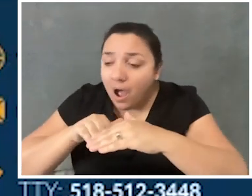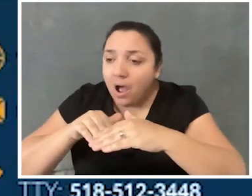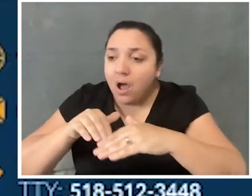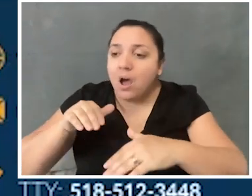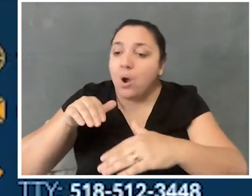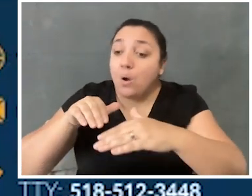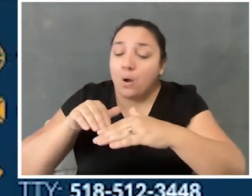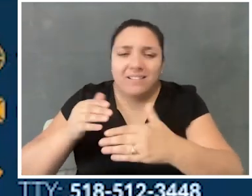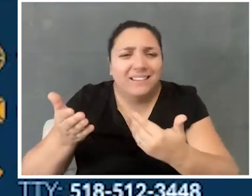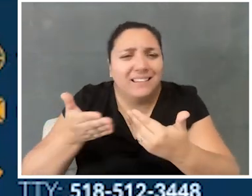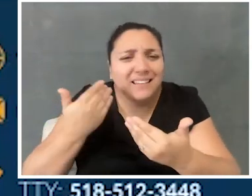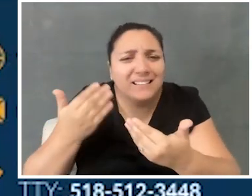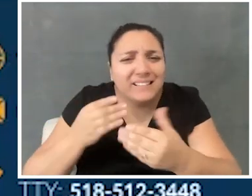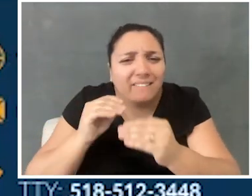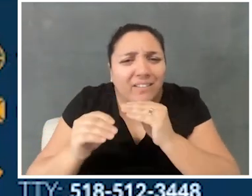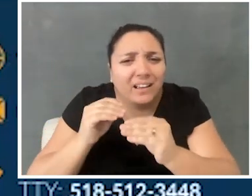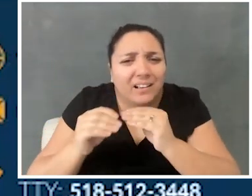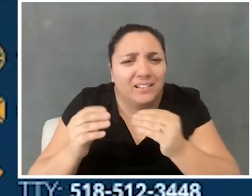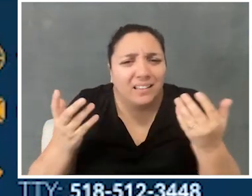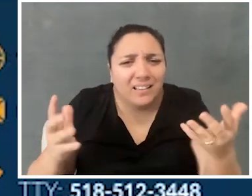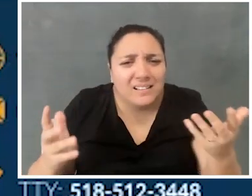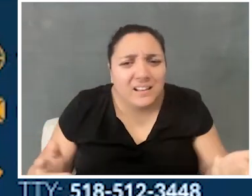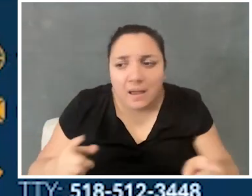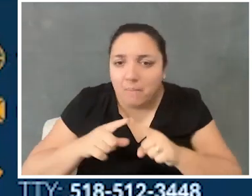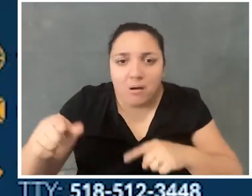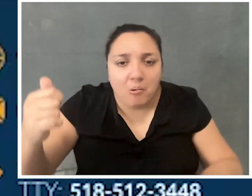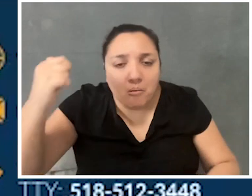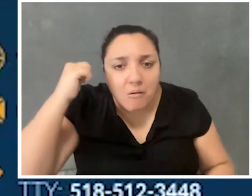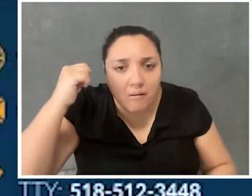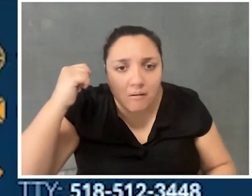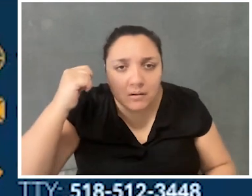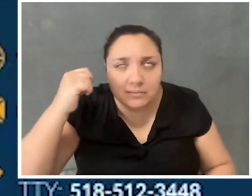So it will be our, one of our priorities this year